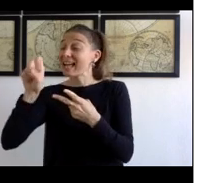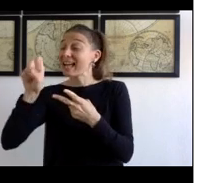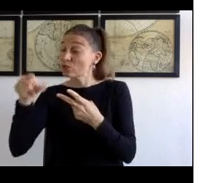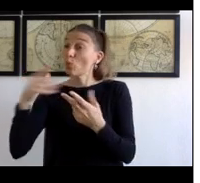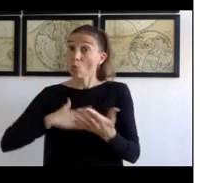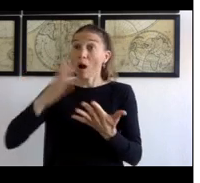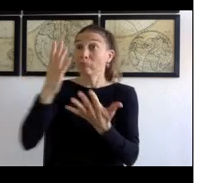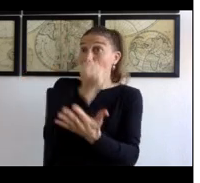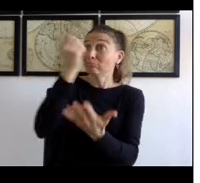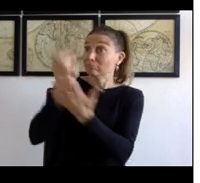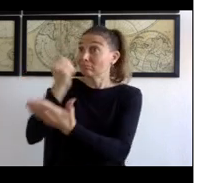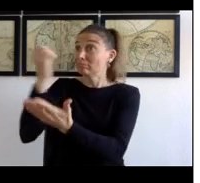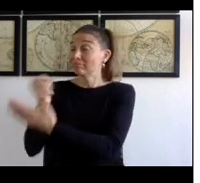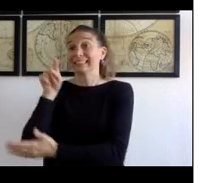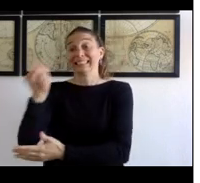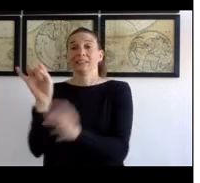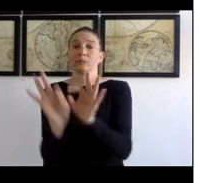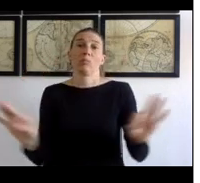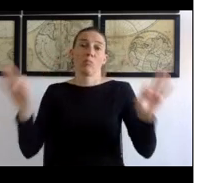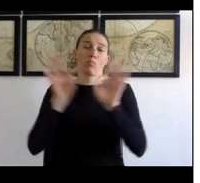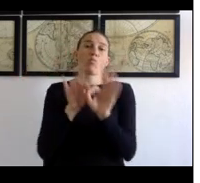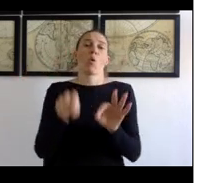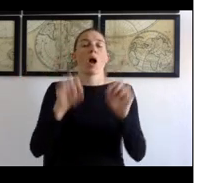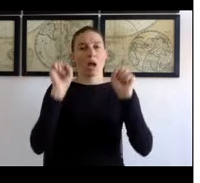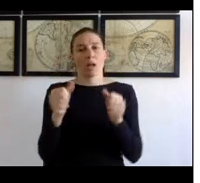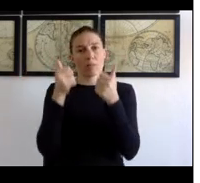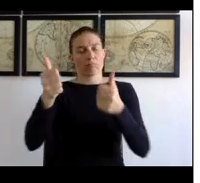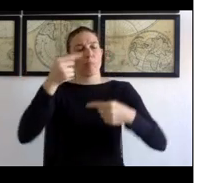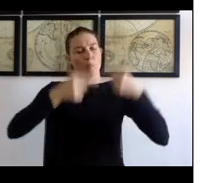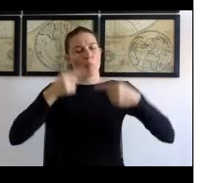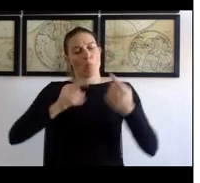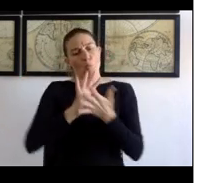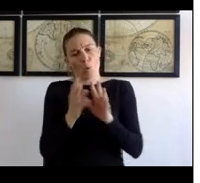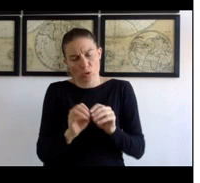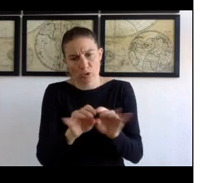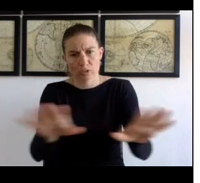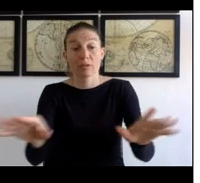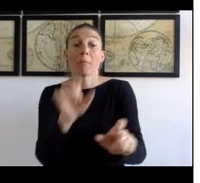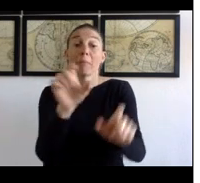for states to implement policies to ensure inclusion of persons with disabilities.